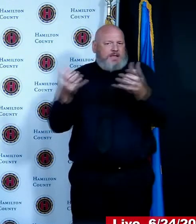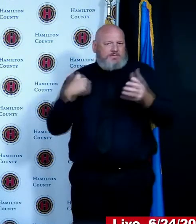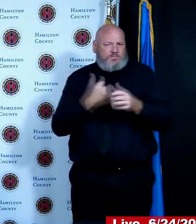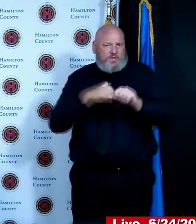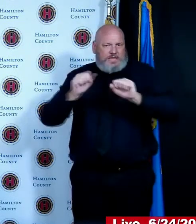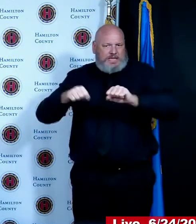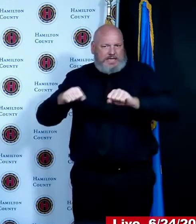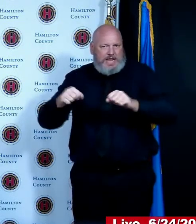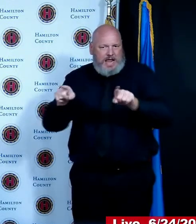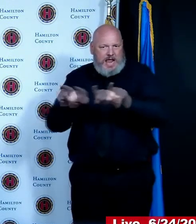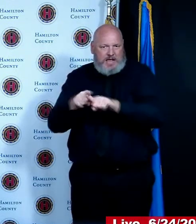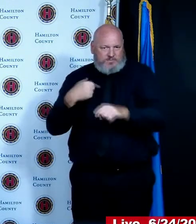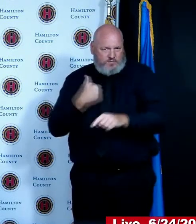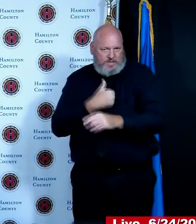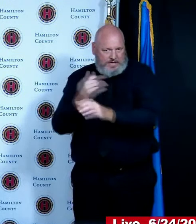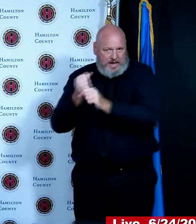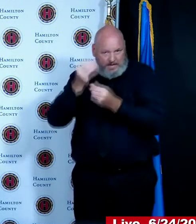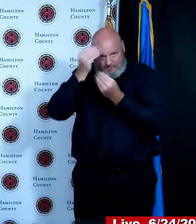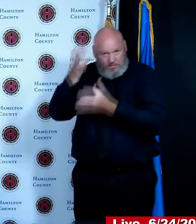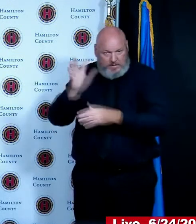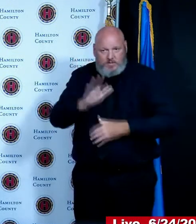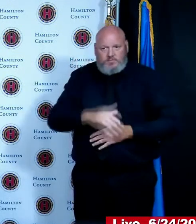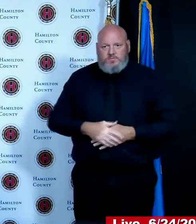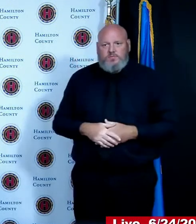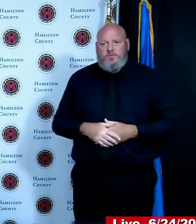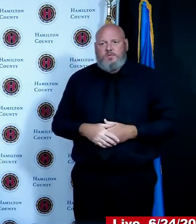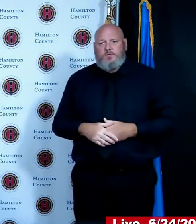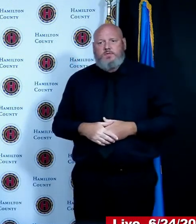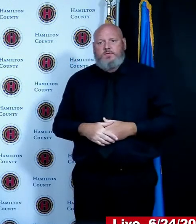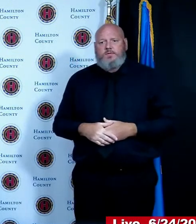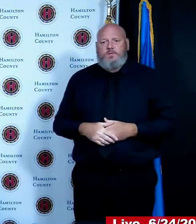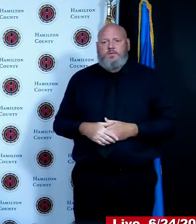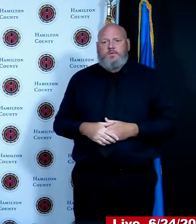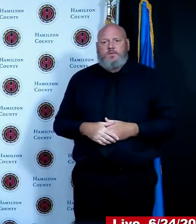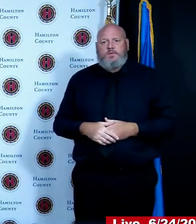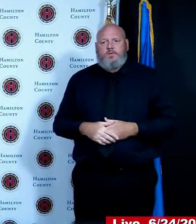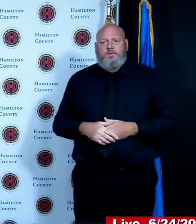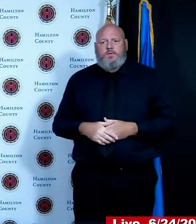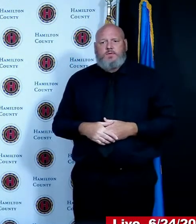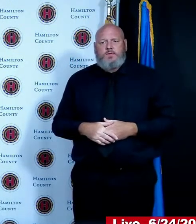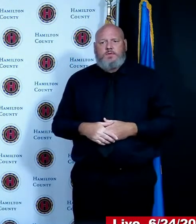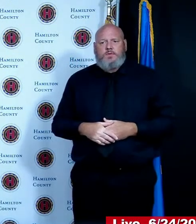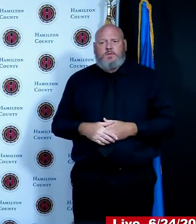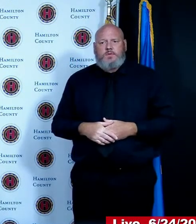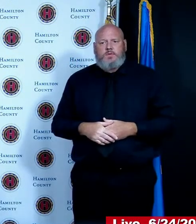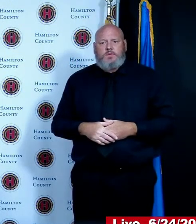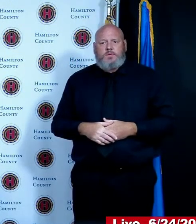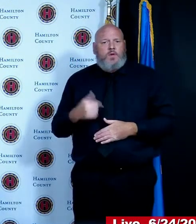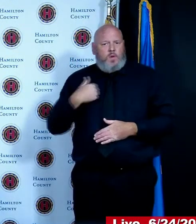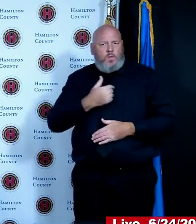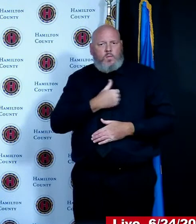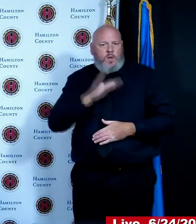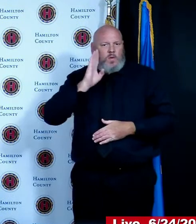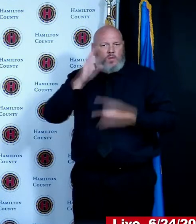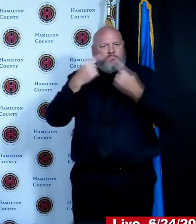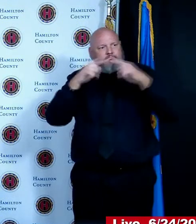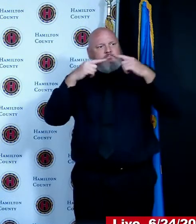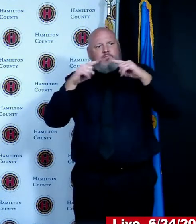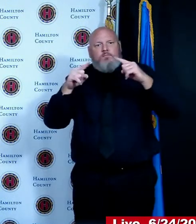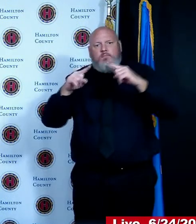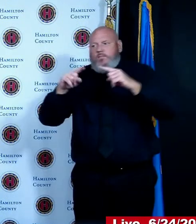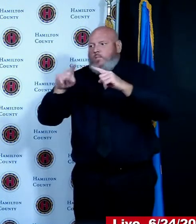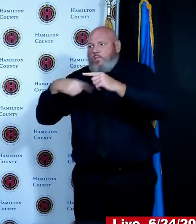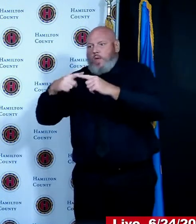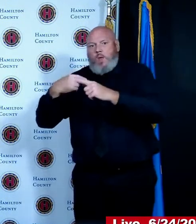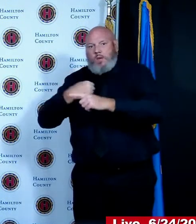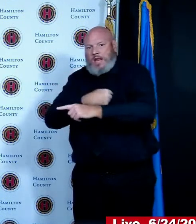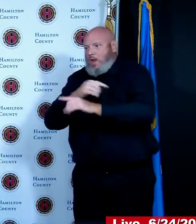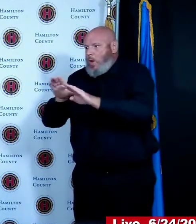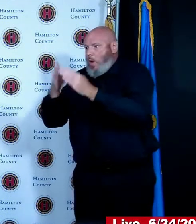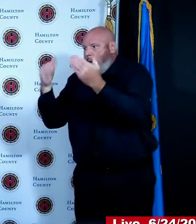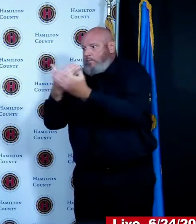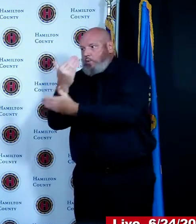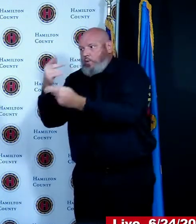we're going to have more sites as I just described so we've also seen some trends